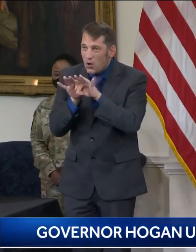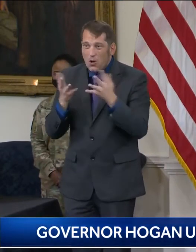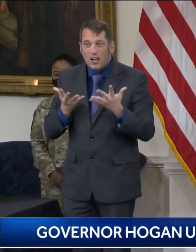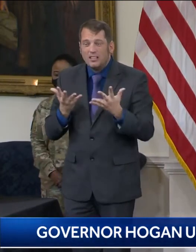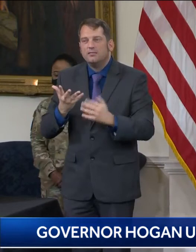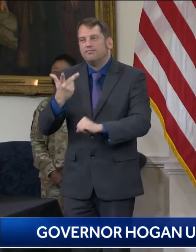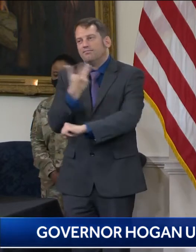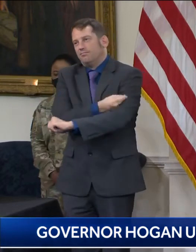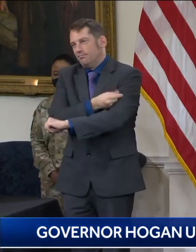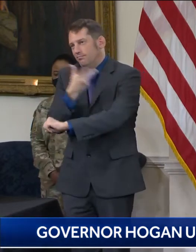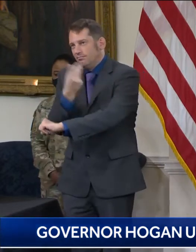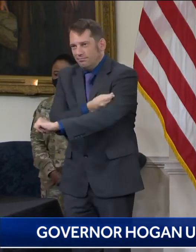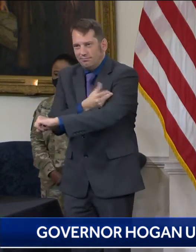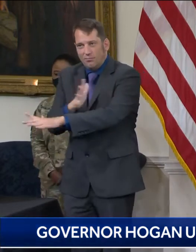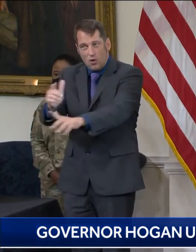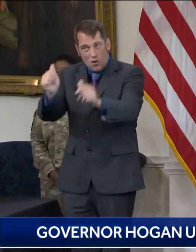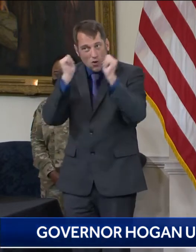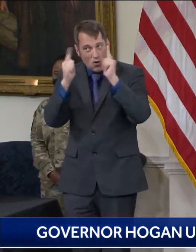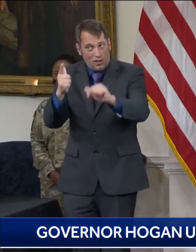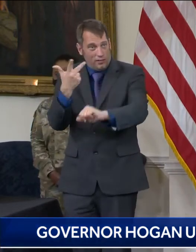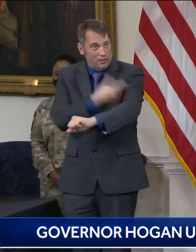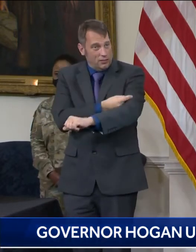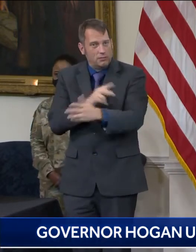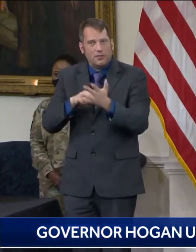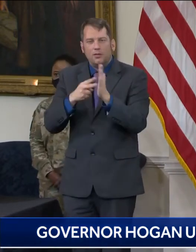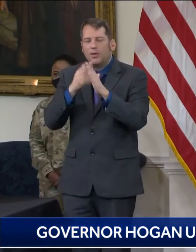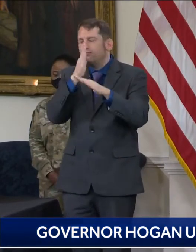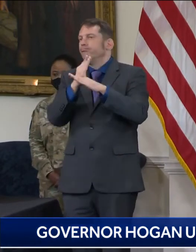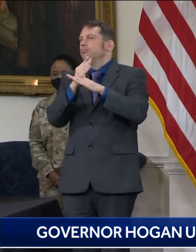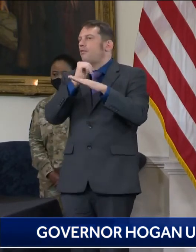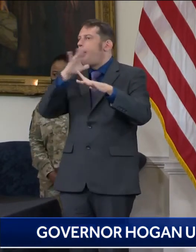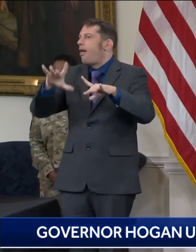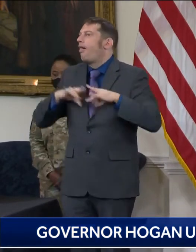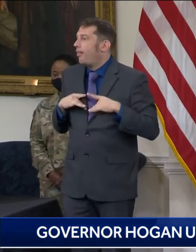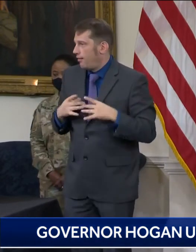THIS IS WHY THE KEY IS GETTING EVERYONE VACCINATED, IF EVERYONE